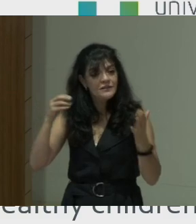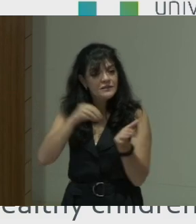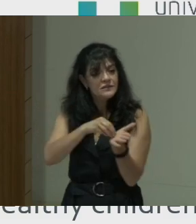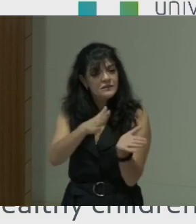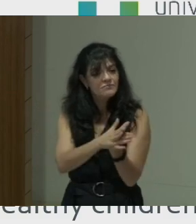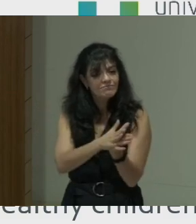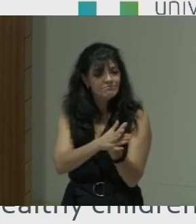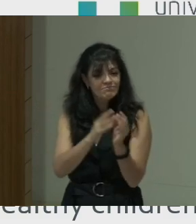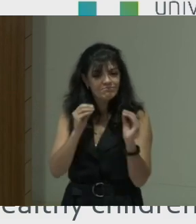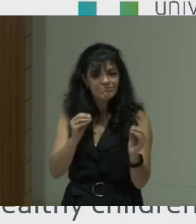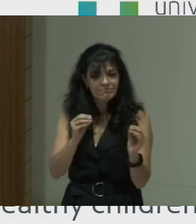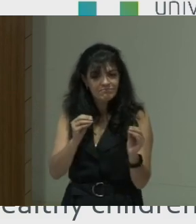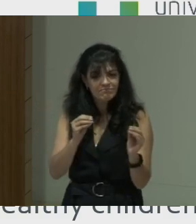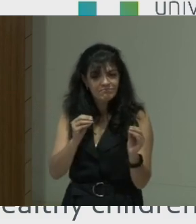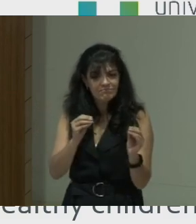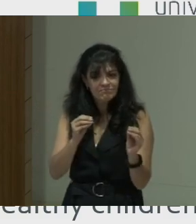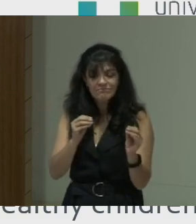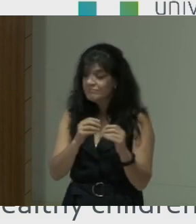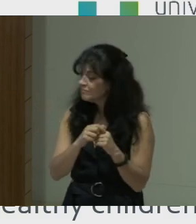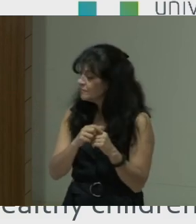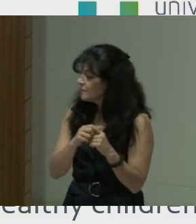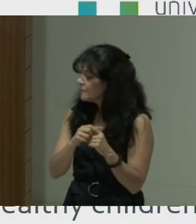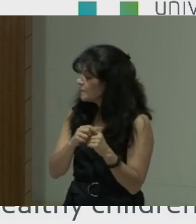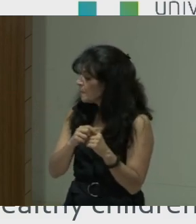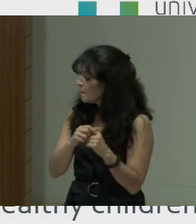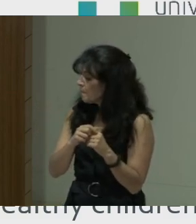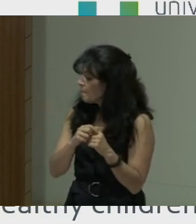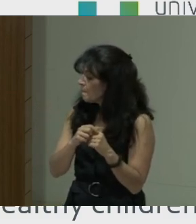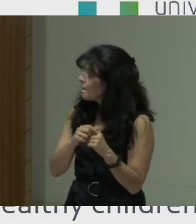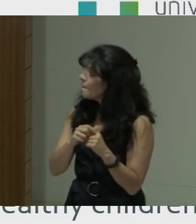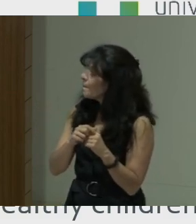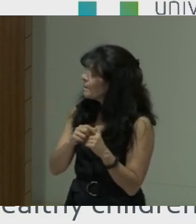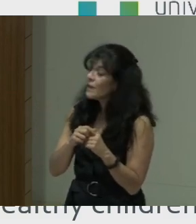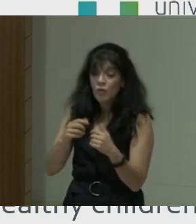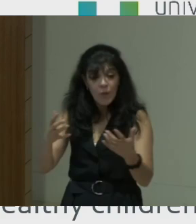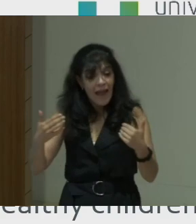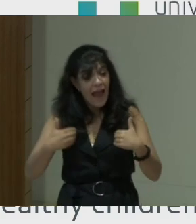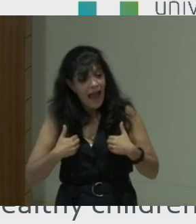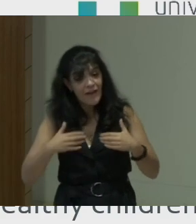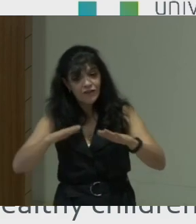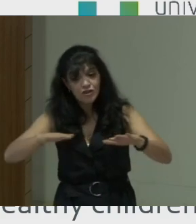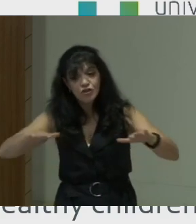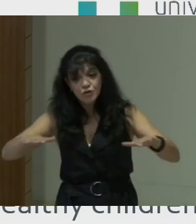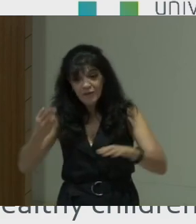So in the population of handicapped children, there are children that are handicapped because